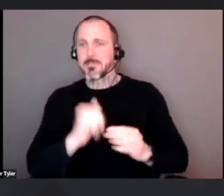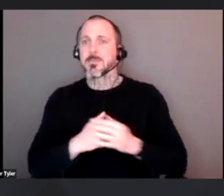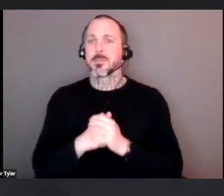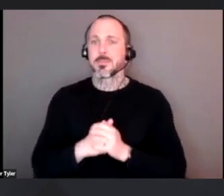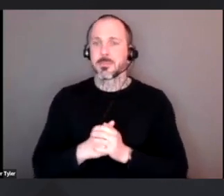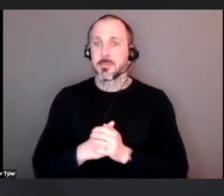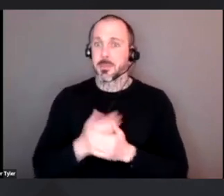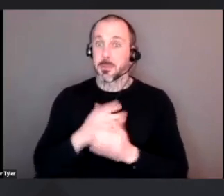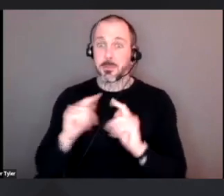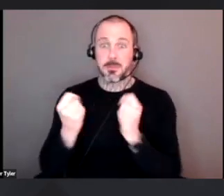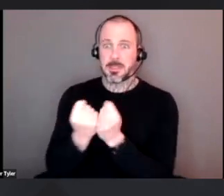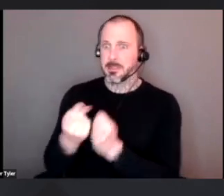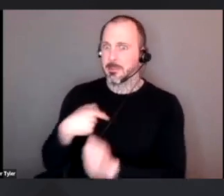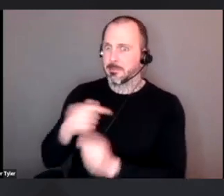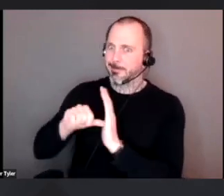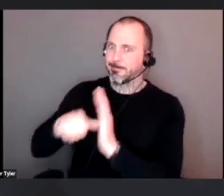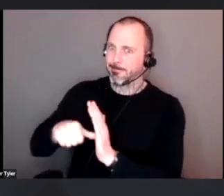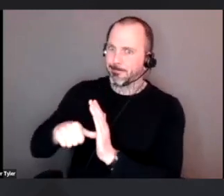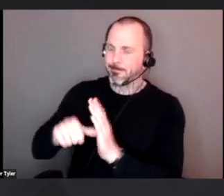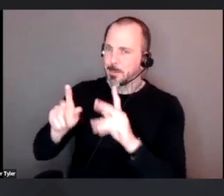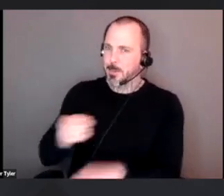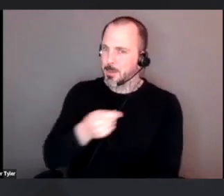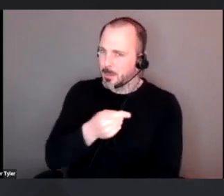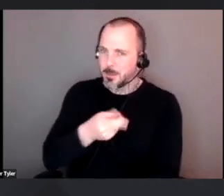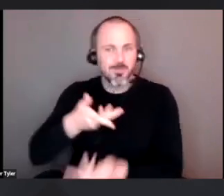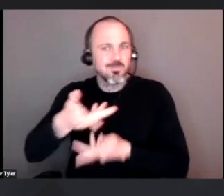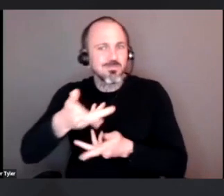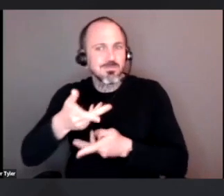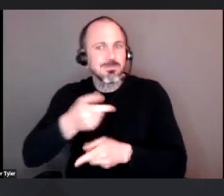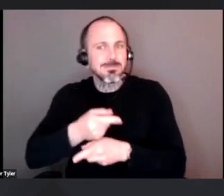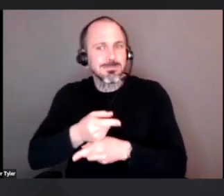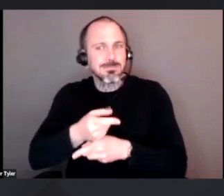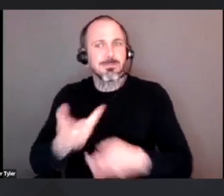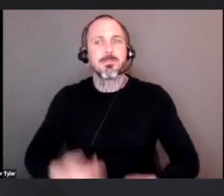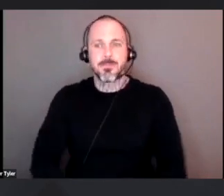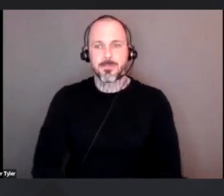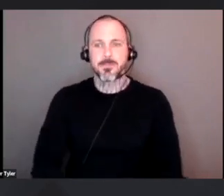Great insights there, Dave. Thanks so much. Tonya, do you have anything to add? Yeah, that's an awesome insight, Dave.